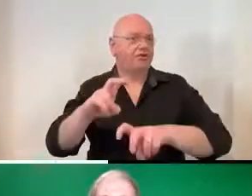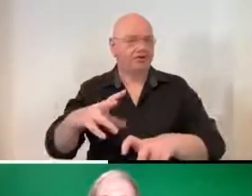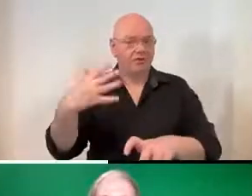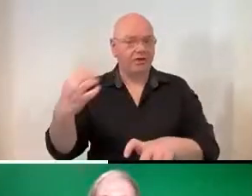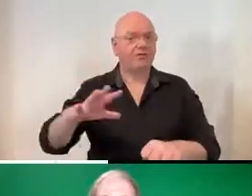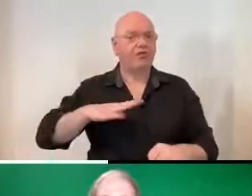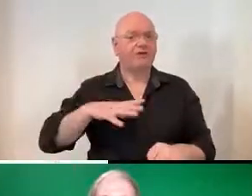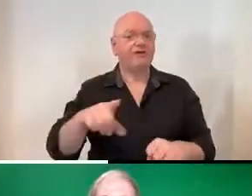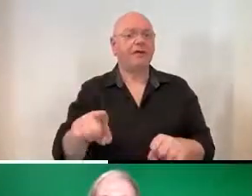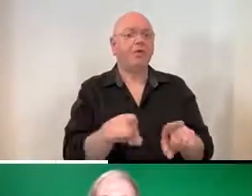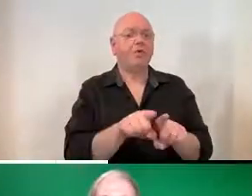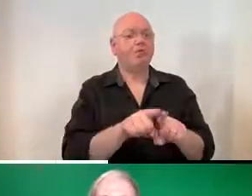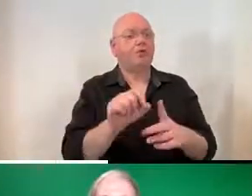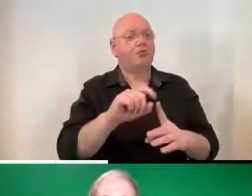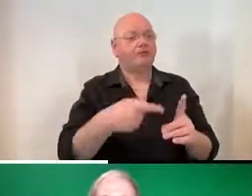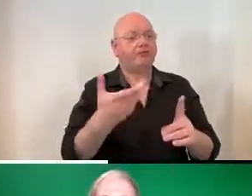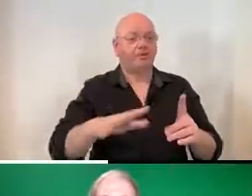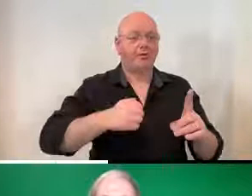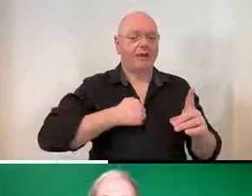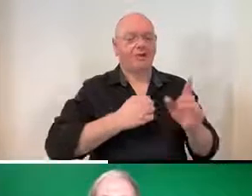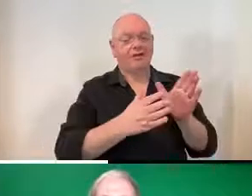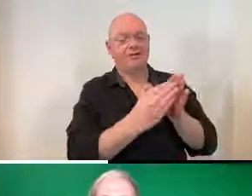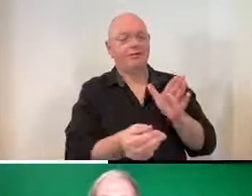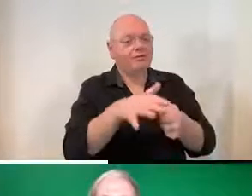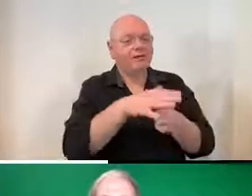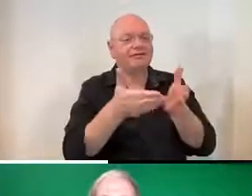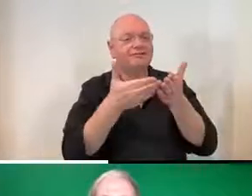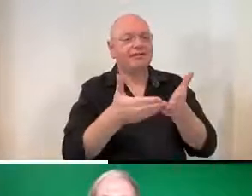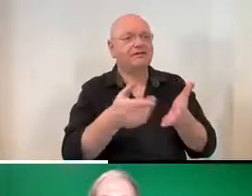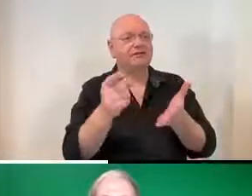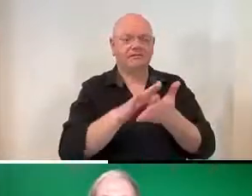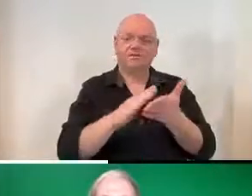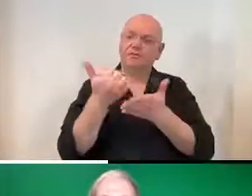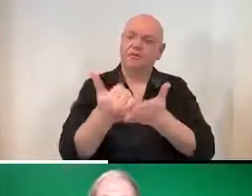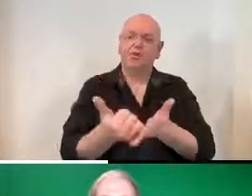And also more specific actions, for example, highlighting and supporting and rejuvenating heritage